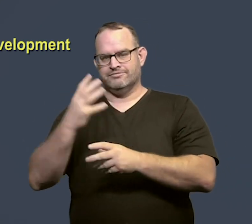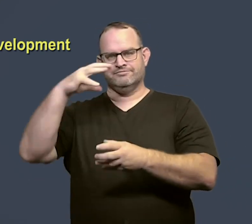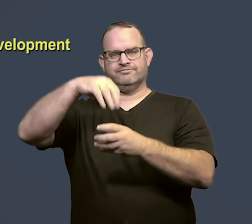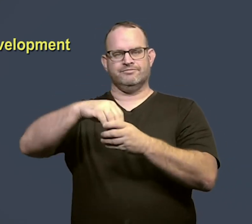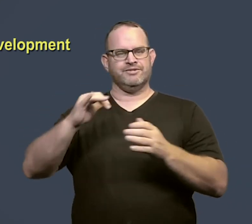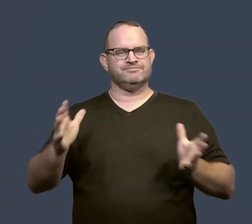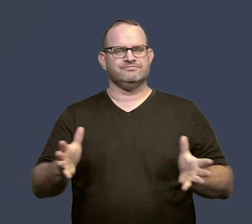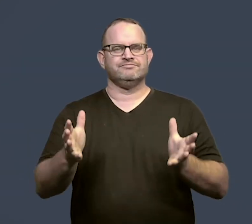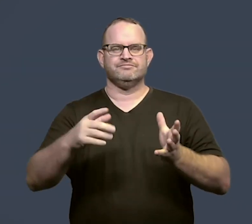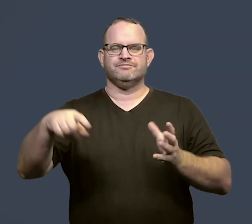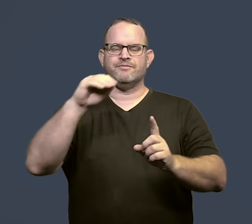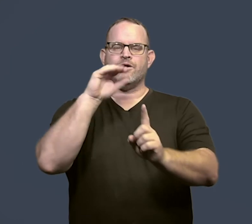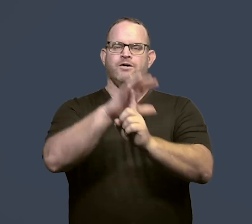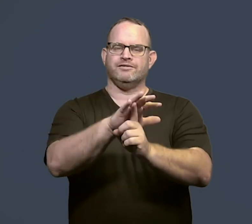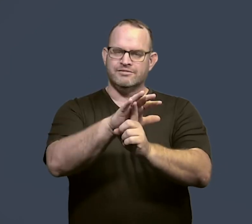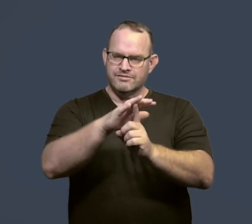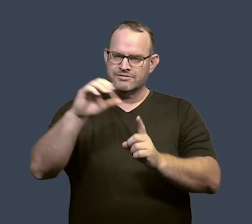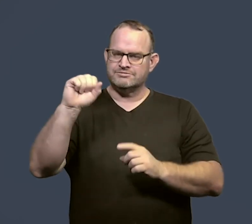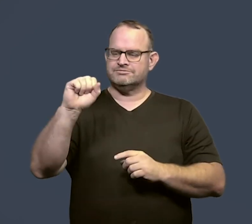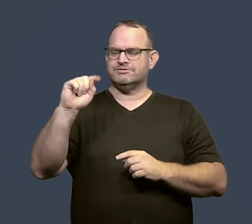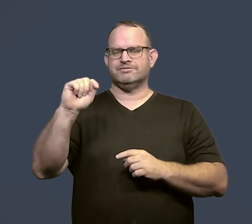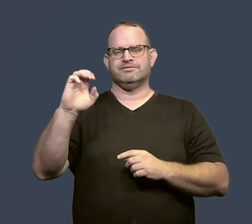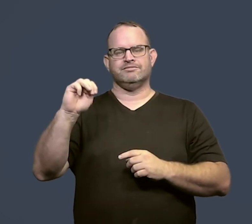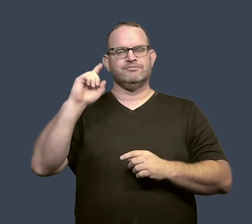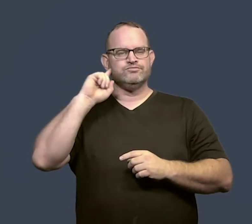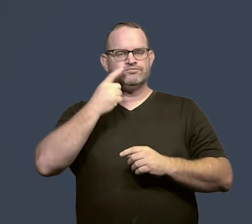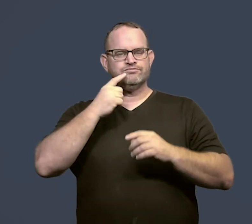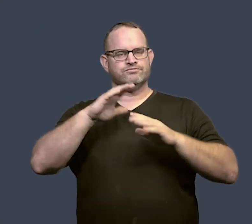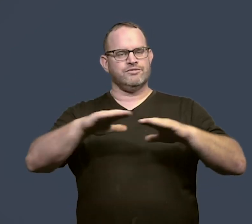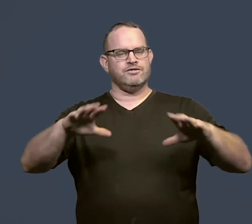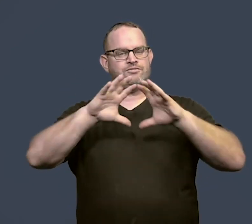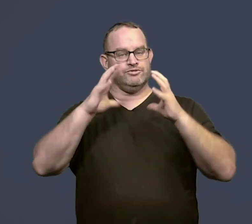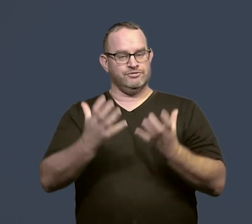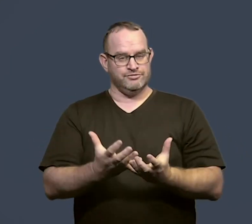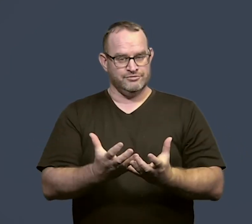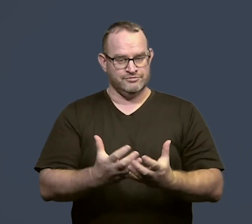Deaf children need accessible STEM stories.